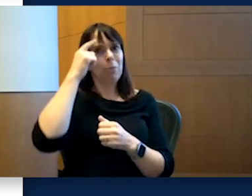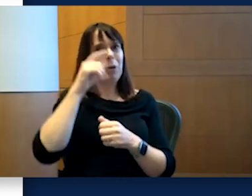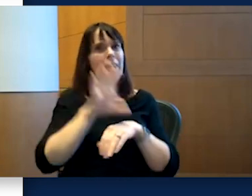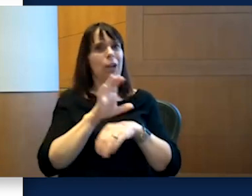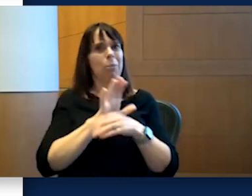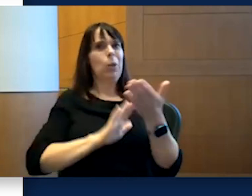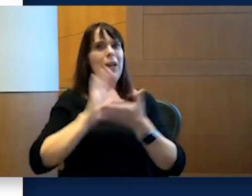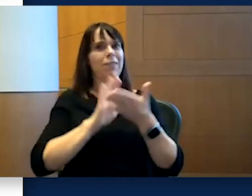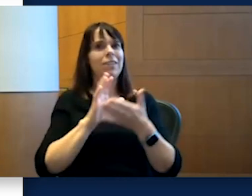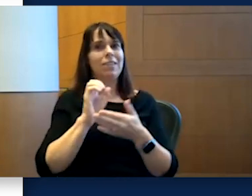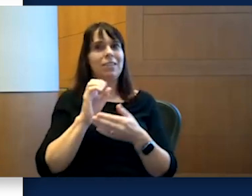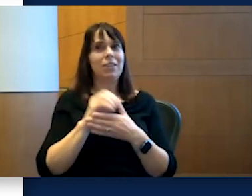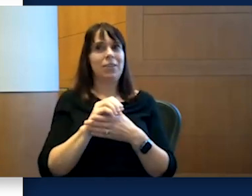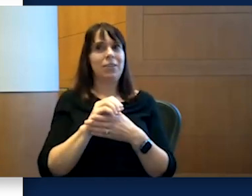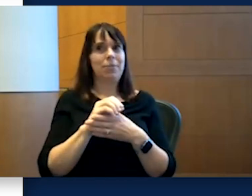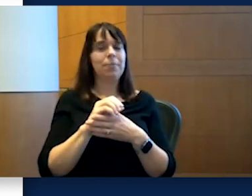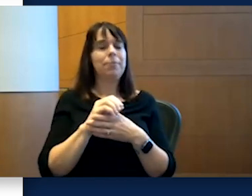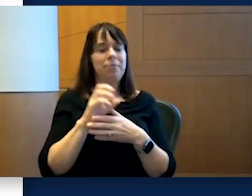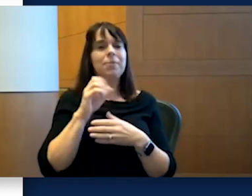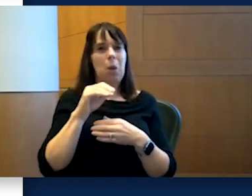So, people have been working on this, for a long time.